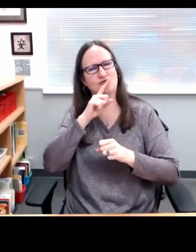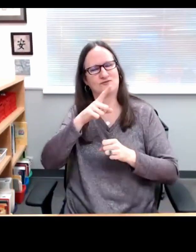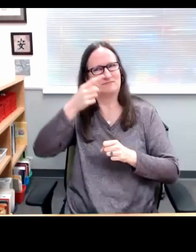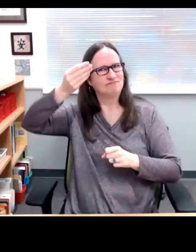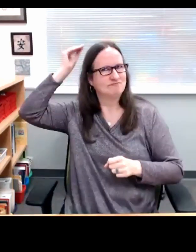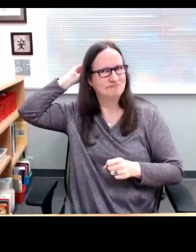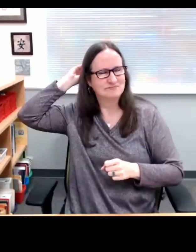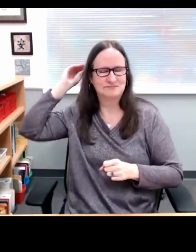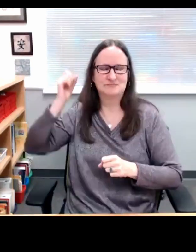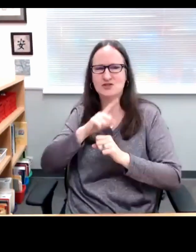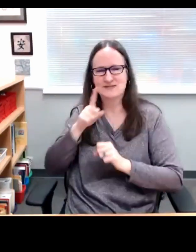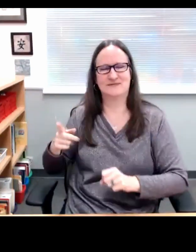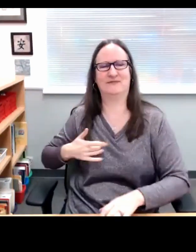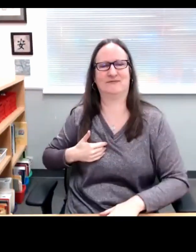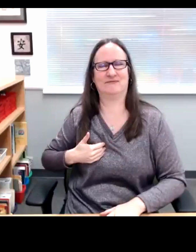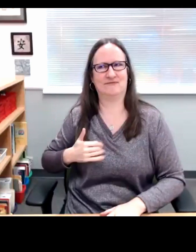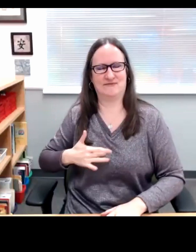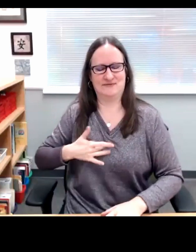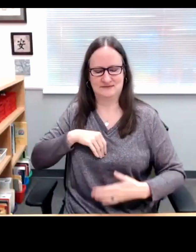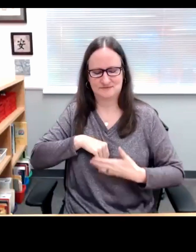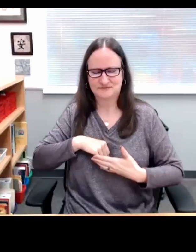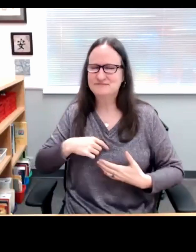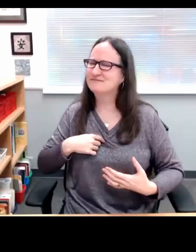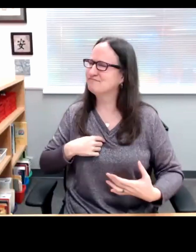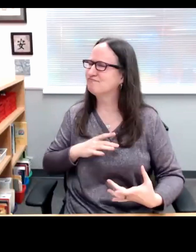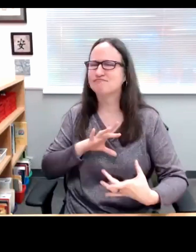sometimes you're around hearing family members and they feel disconnected. So it's always